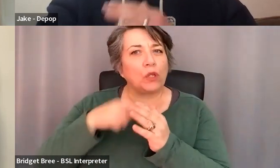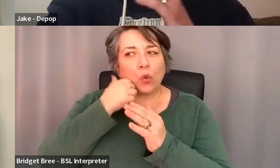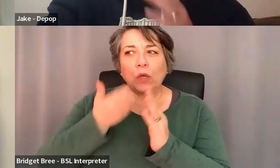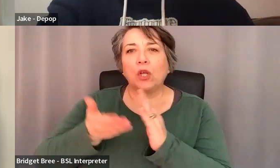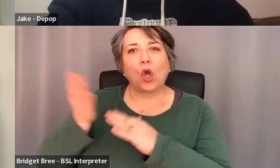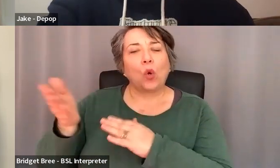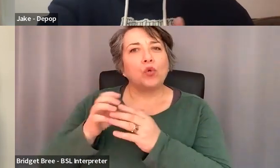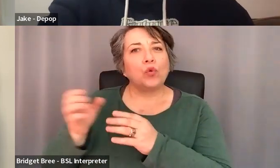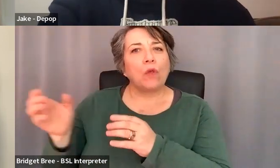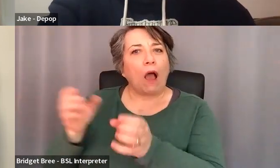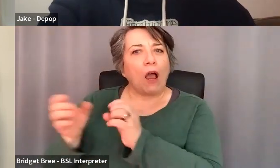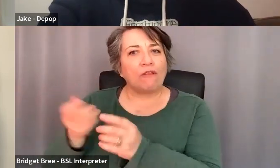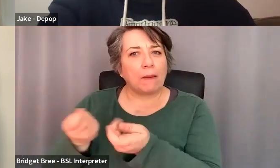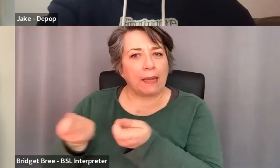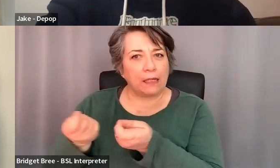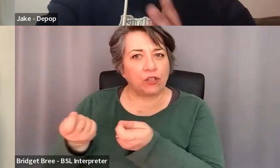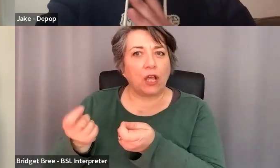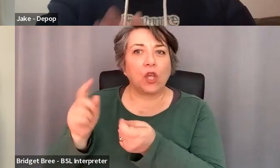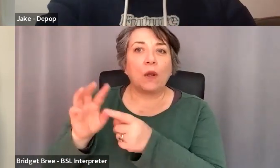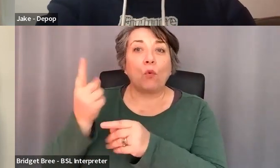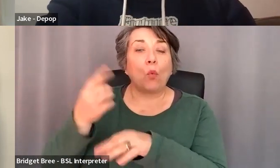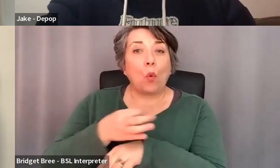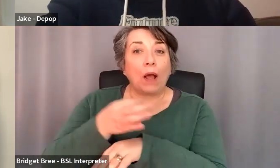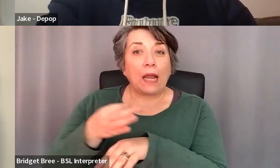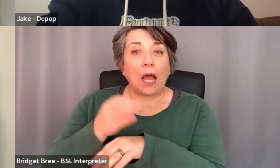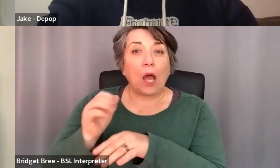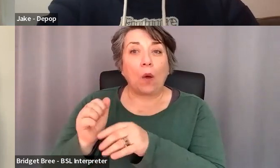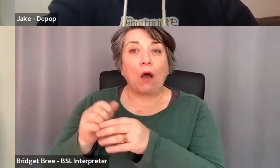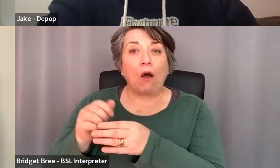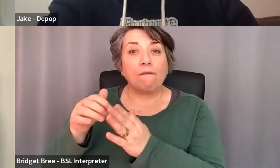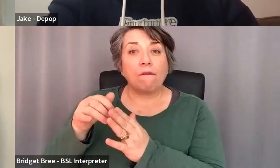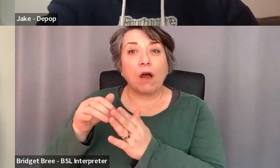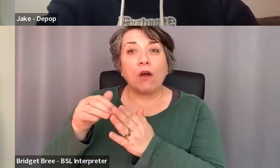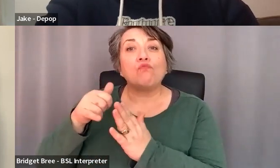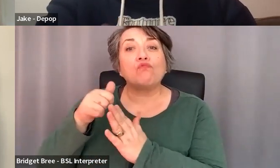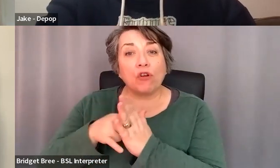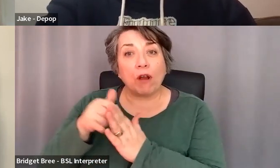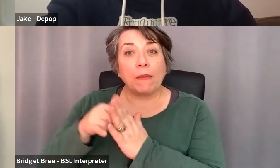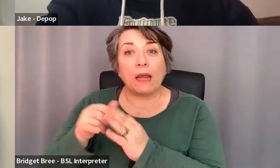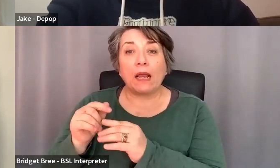You neat with the hiring manager and have a technical interview, consisting And then 1 h was whiteboard, and exercise, followed by a meet. of one hour of peer programming and one hour of whiteboarding and a meat the team. If it's a commercial based role.